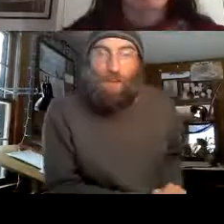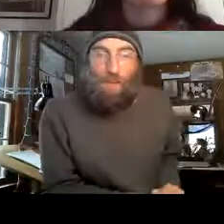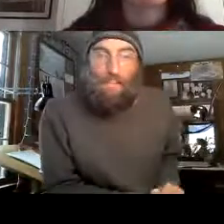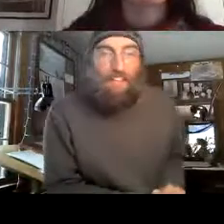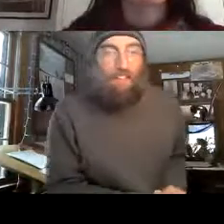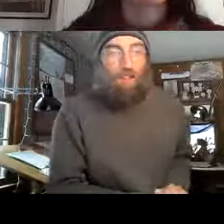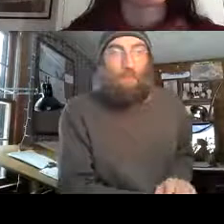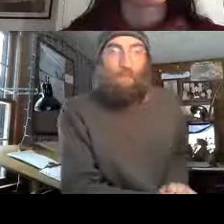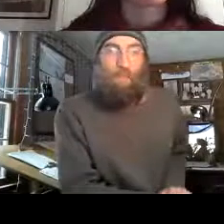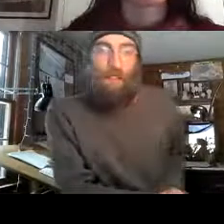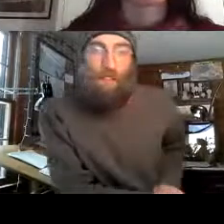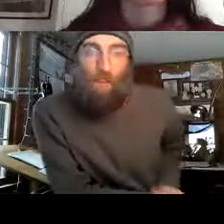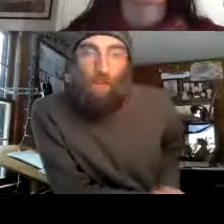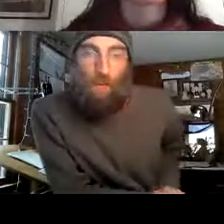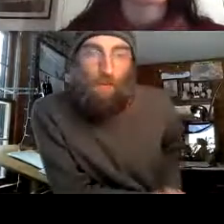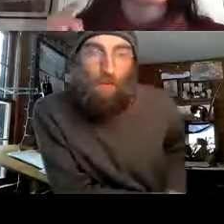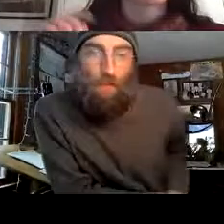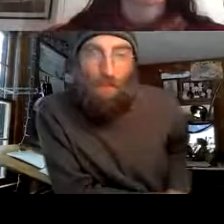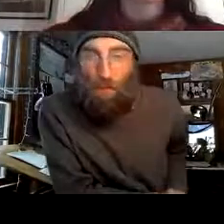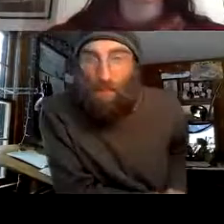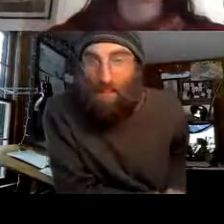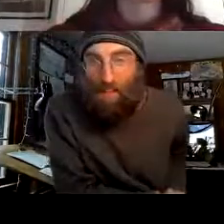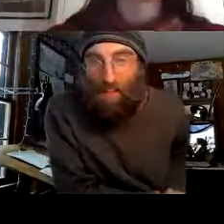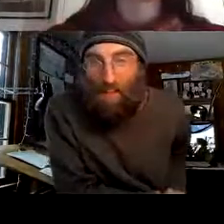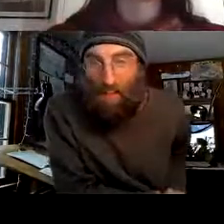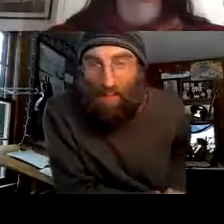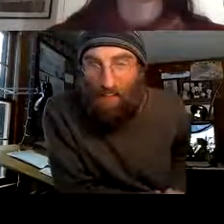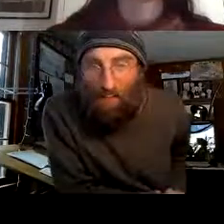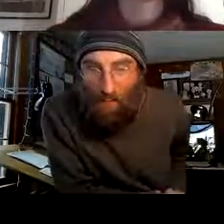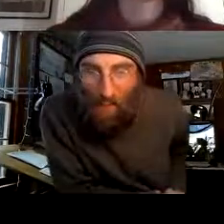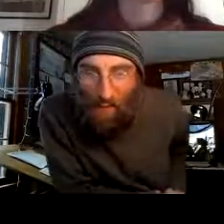what I was getting into! So the words are Freeman Colby's, the uh the